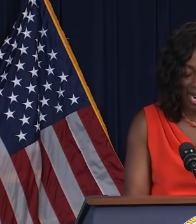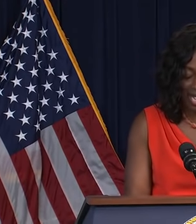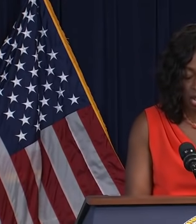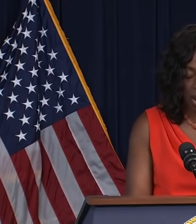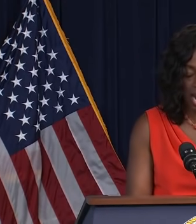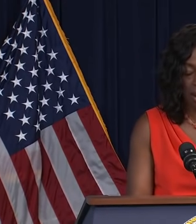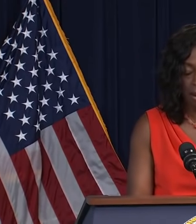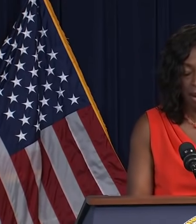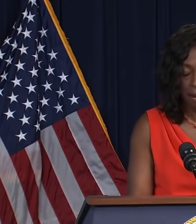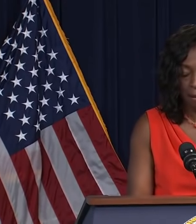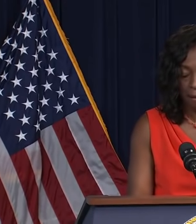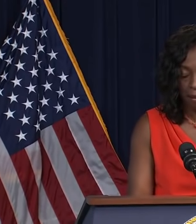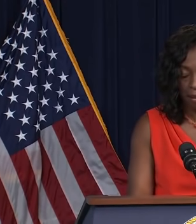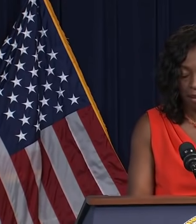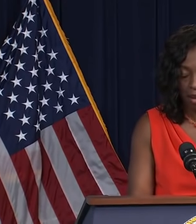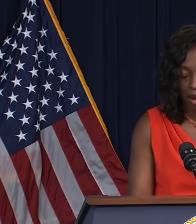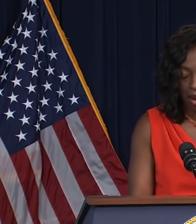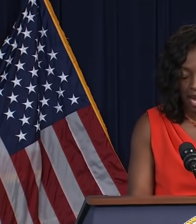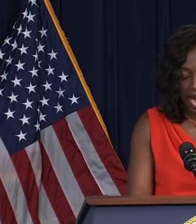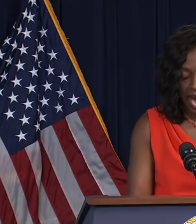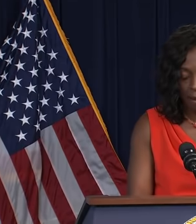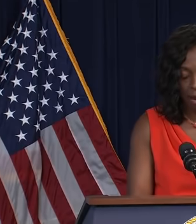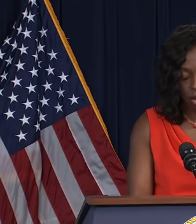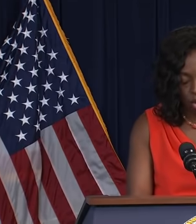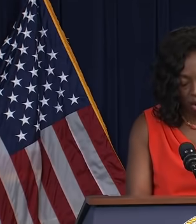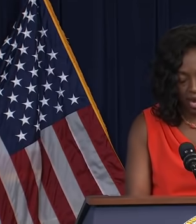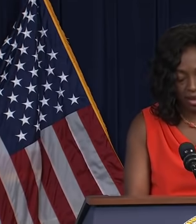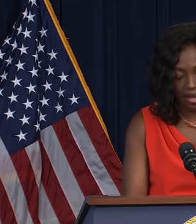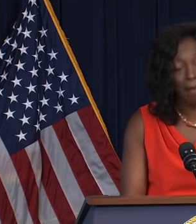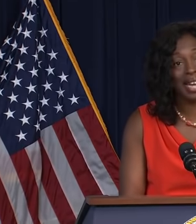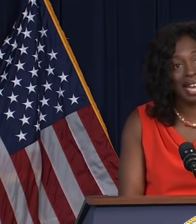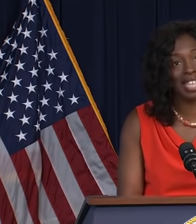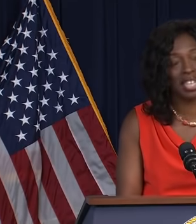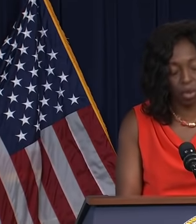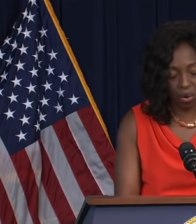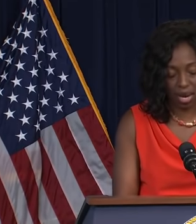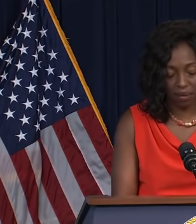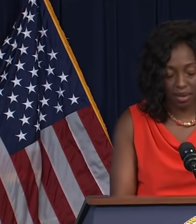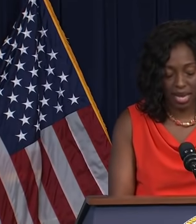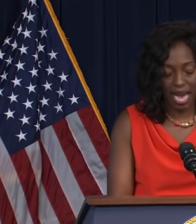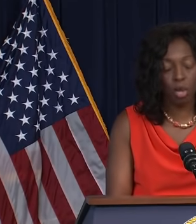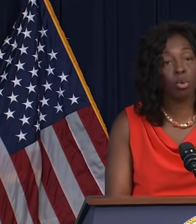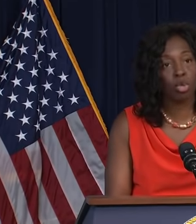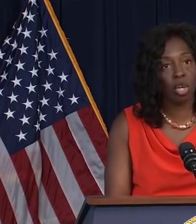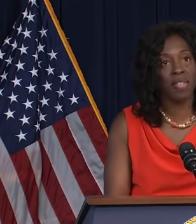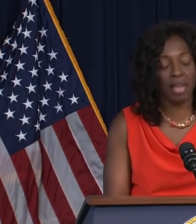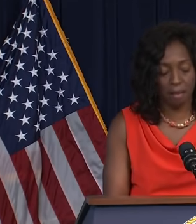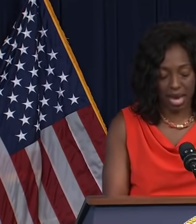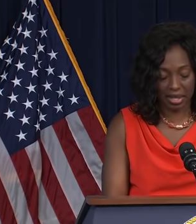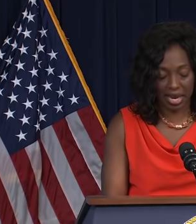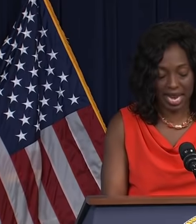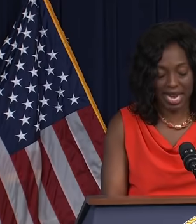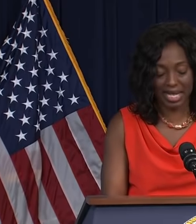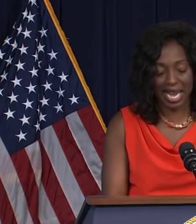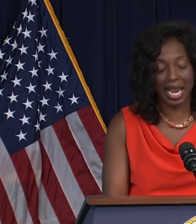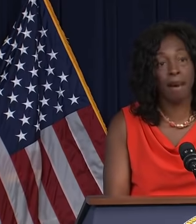gallery most west vehicles of a